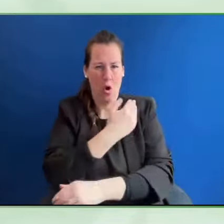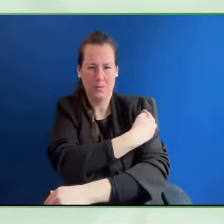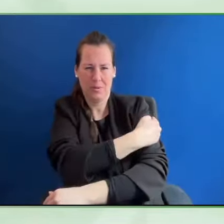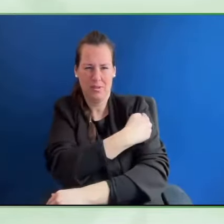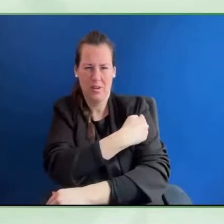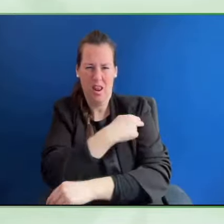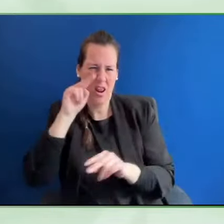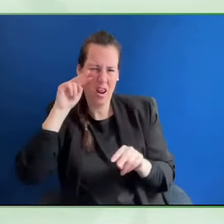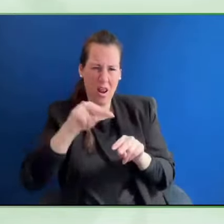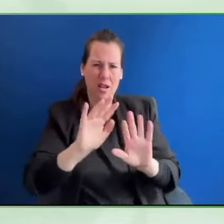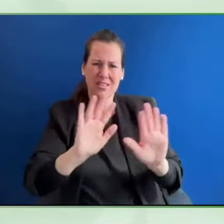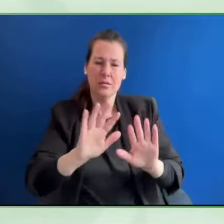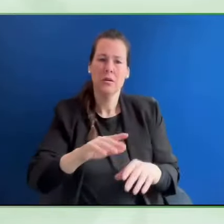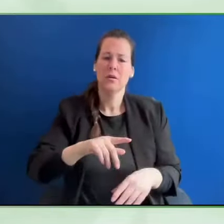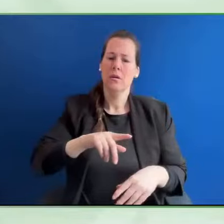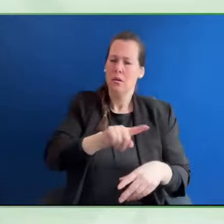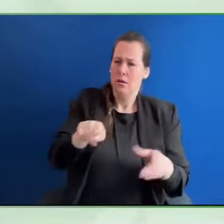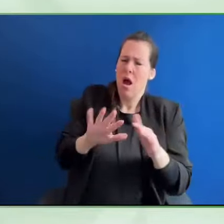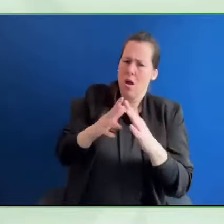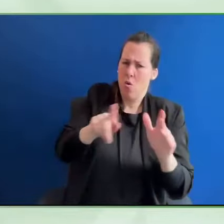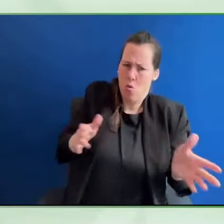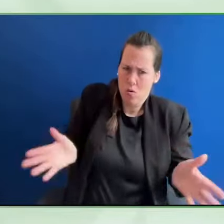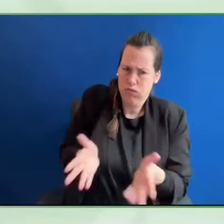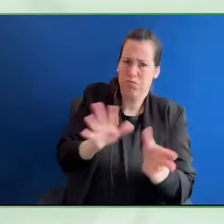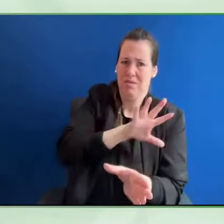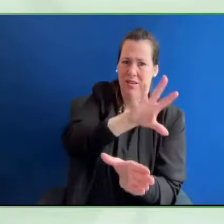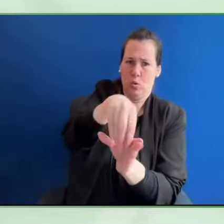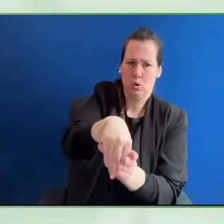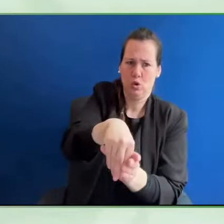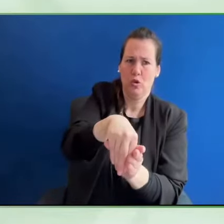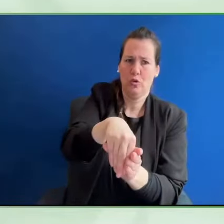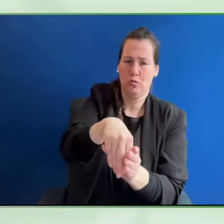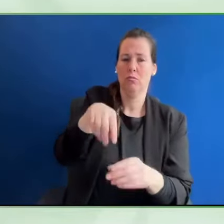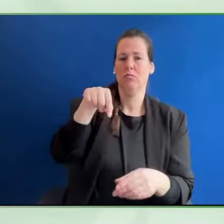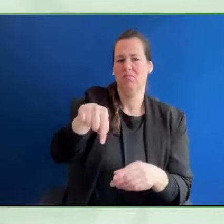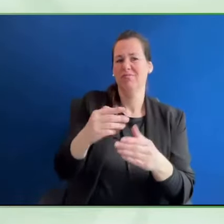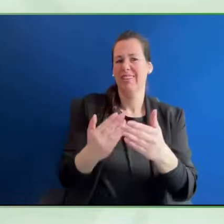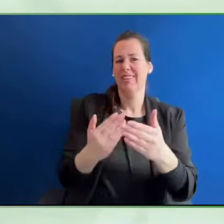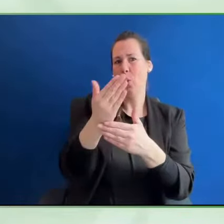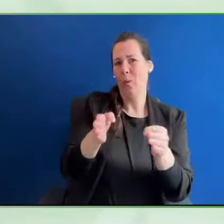Later in Athens will have a conference on open labour market employment and what kind